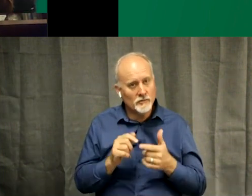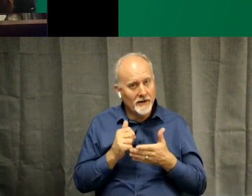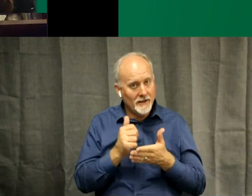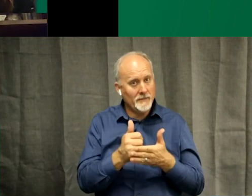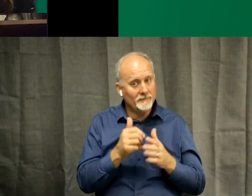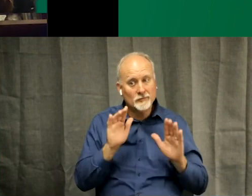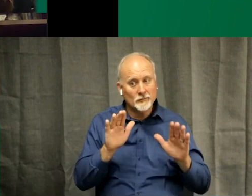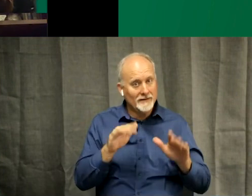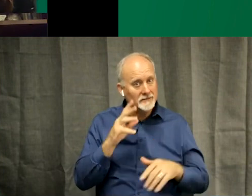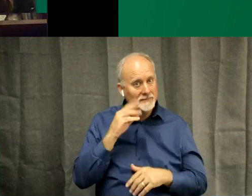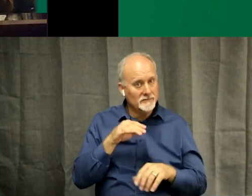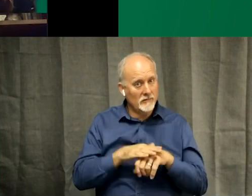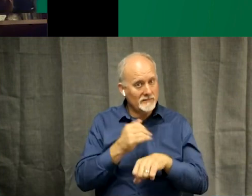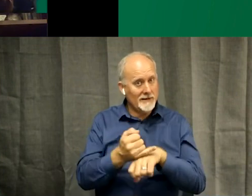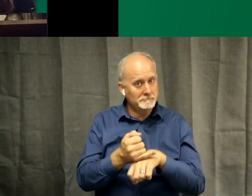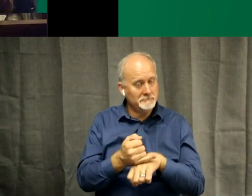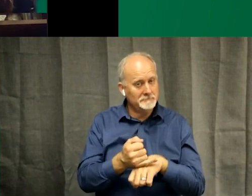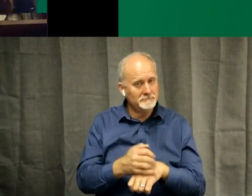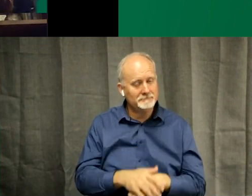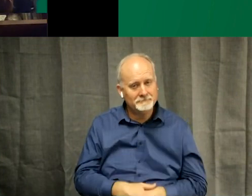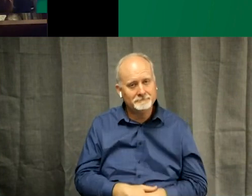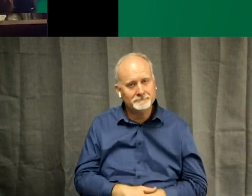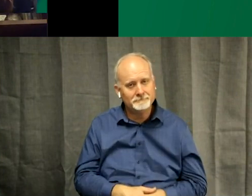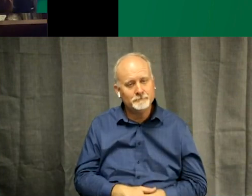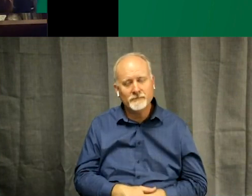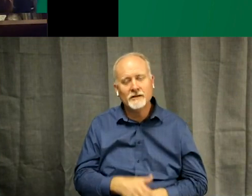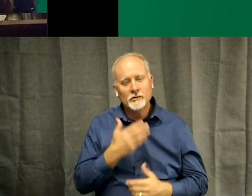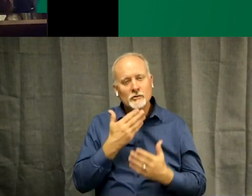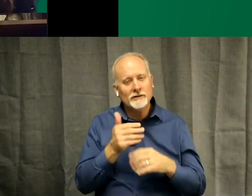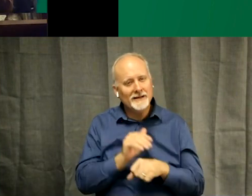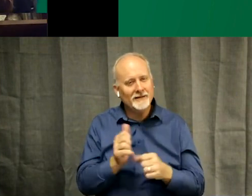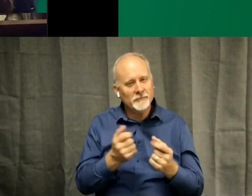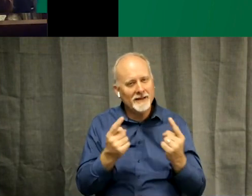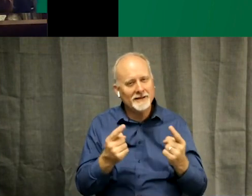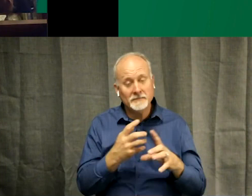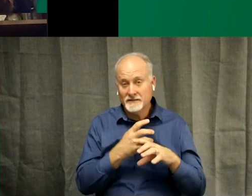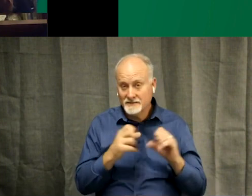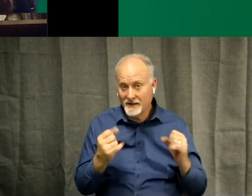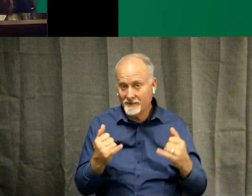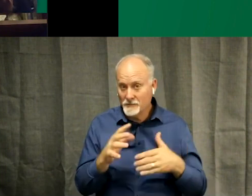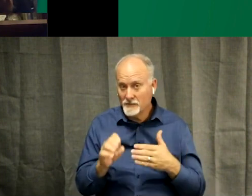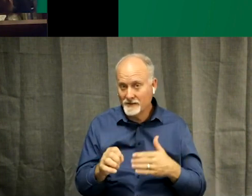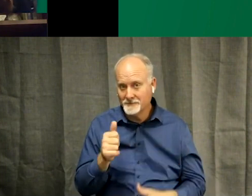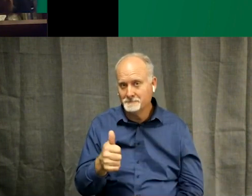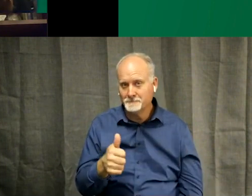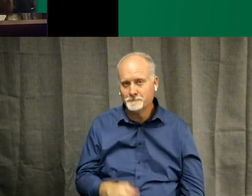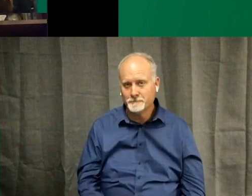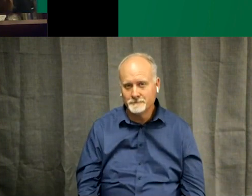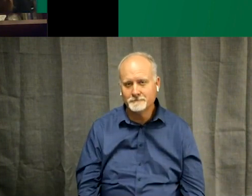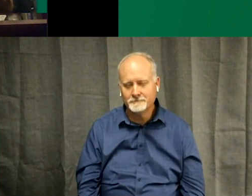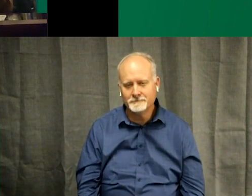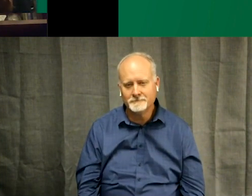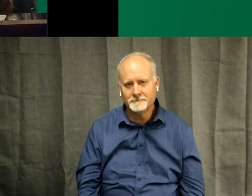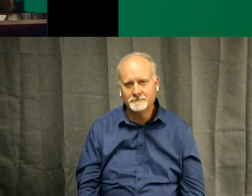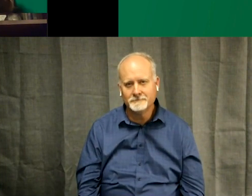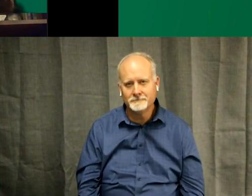experience on campus as well so good evening everyone and be safe this weekend thank you